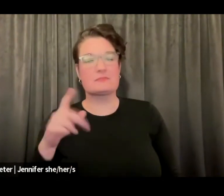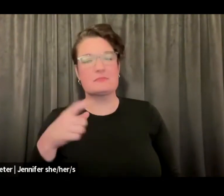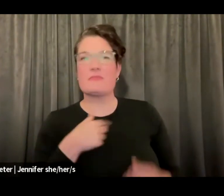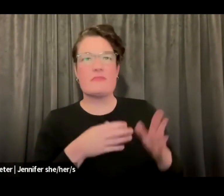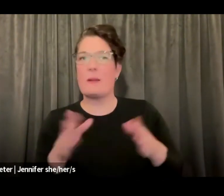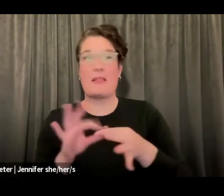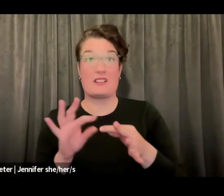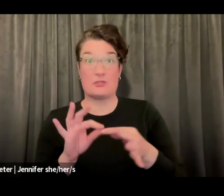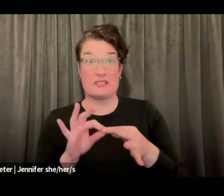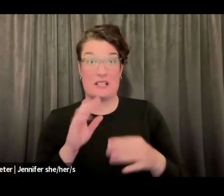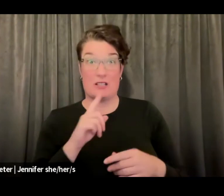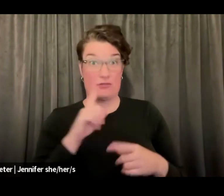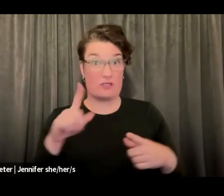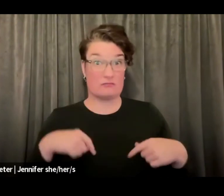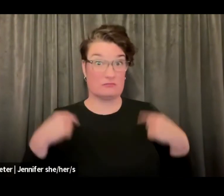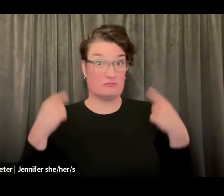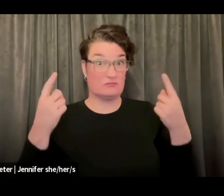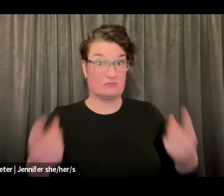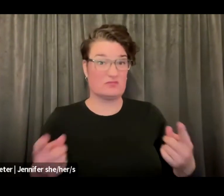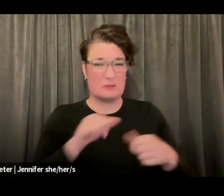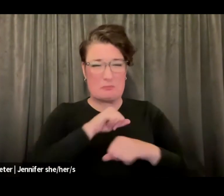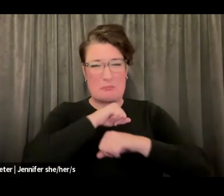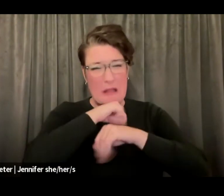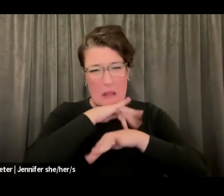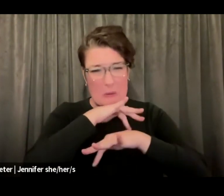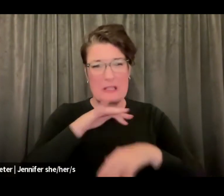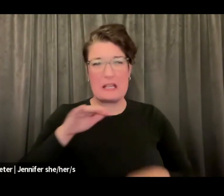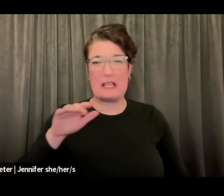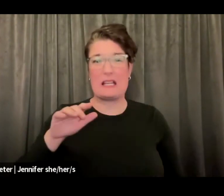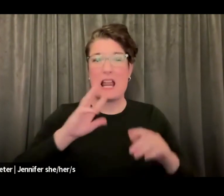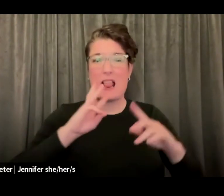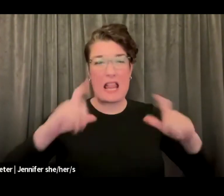Rebekah: Well, I was gonna say it's been this very, very polluted lake that has